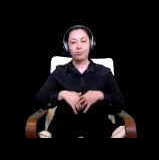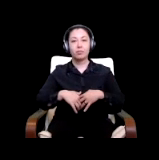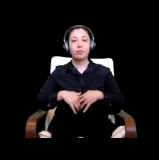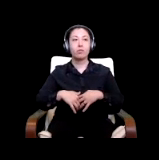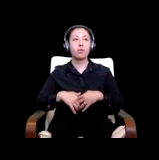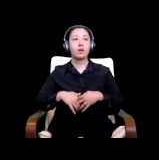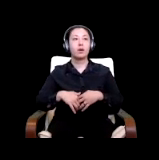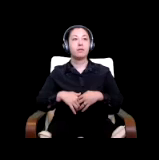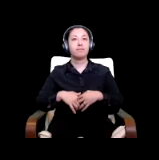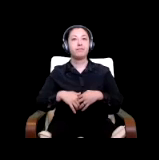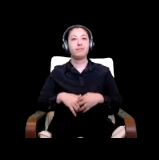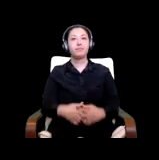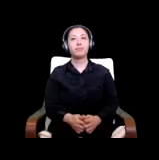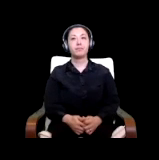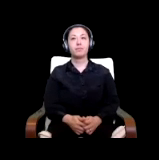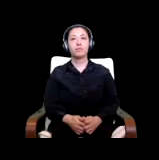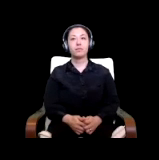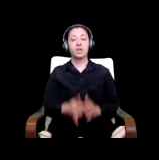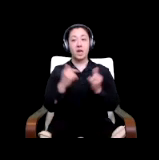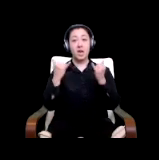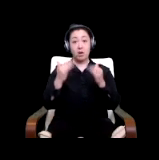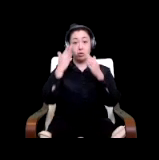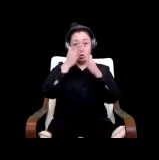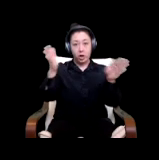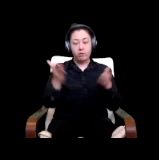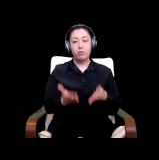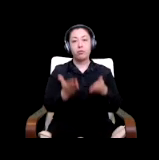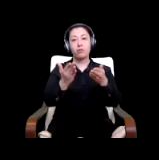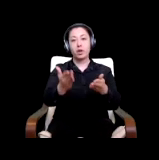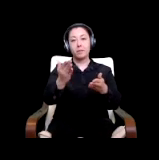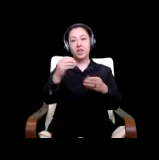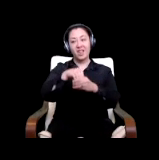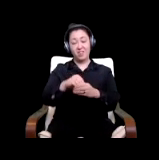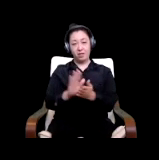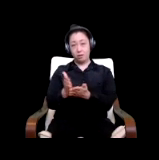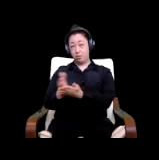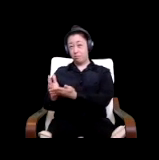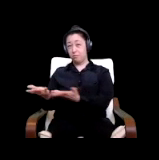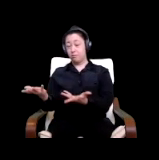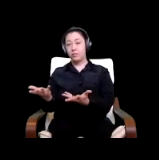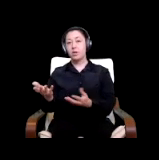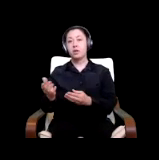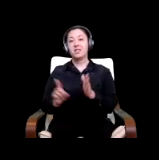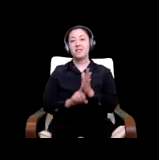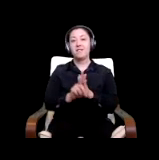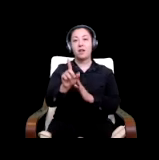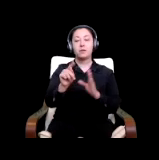The general recommendation in the literature is to develop a total communication system.